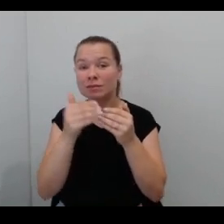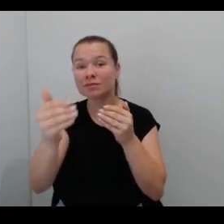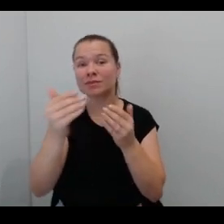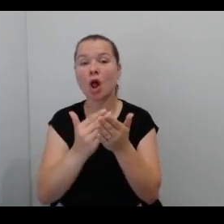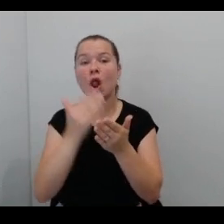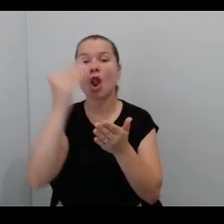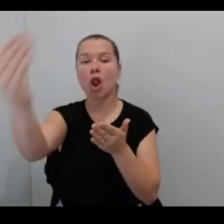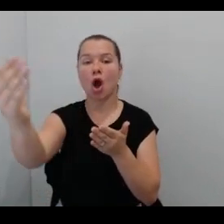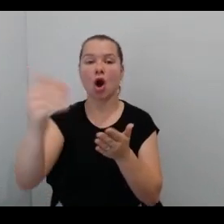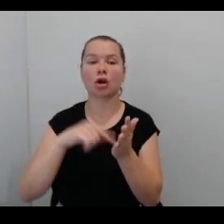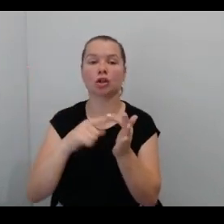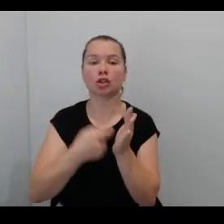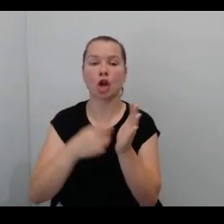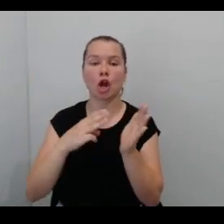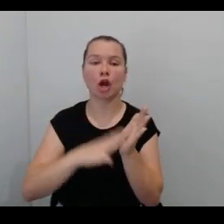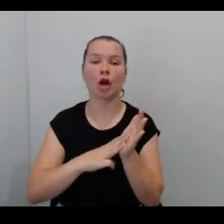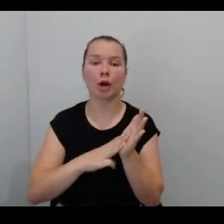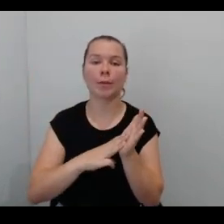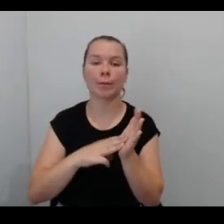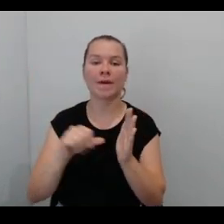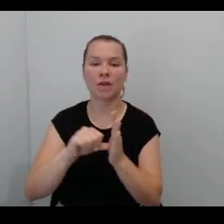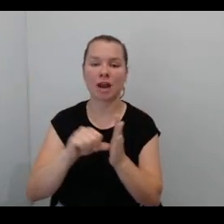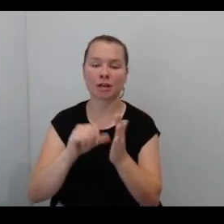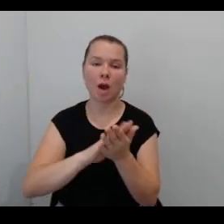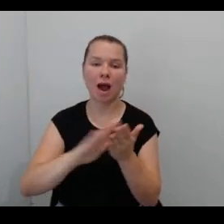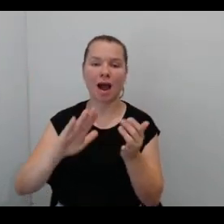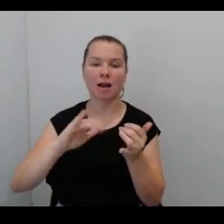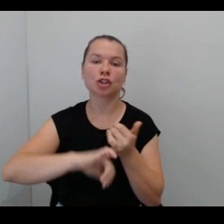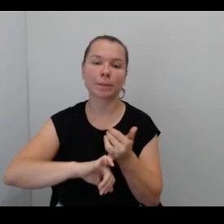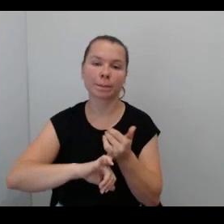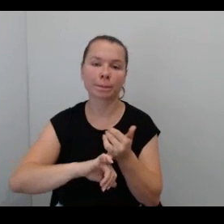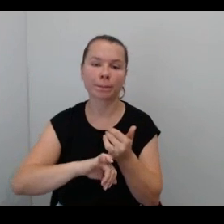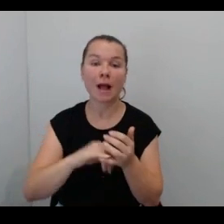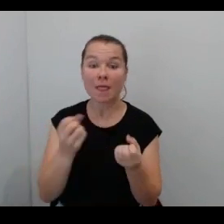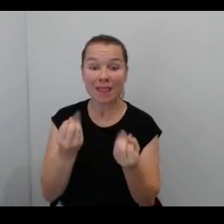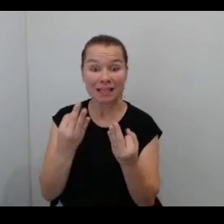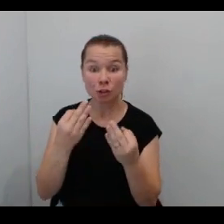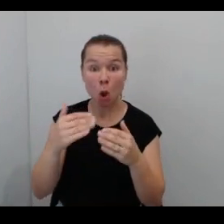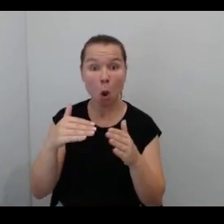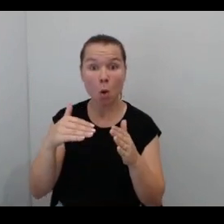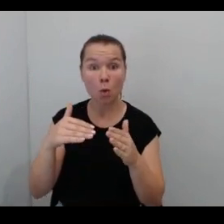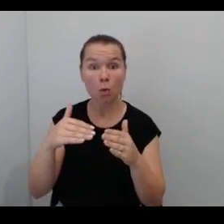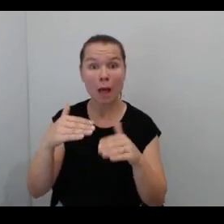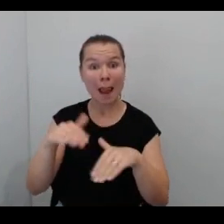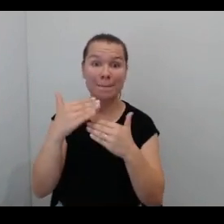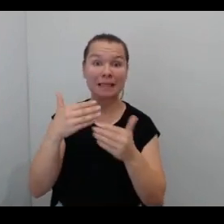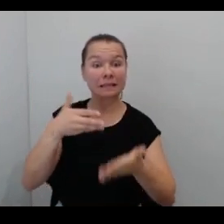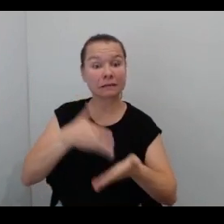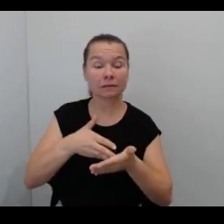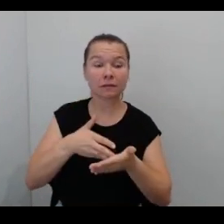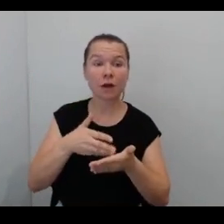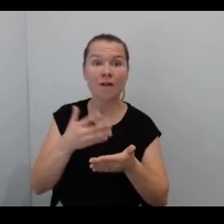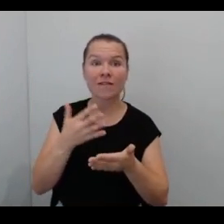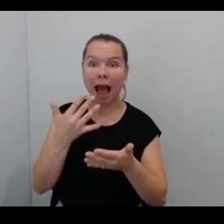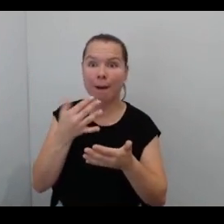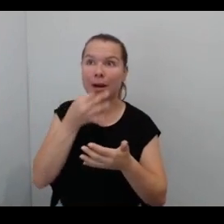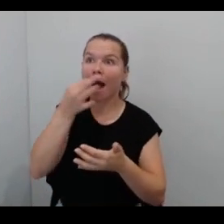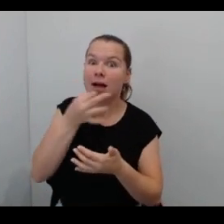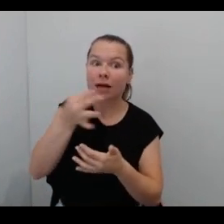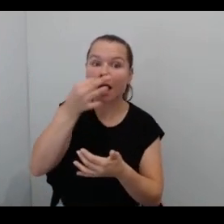There's no limit on how many times you can ask for hardship of lenders and creditors.